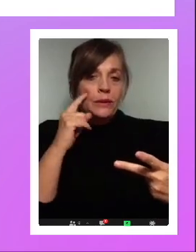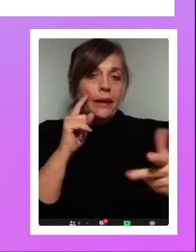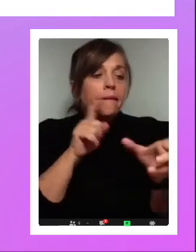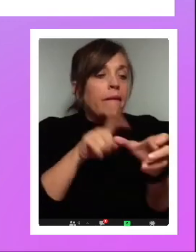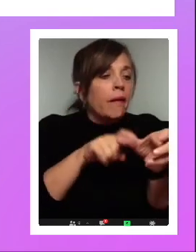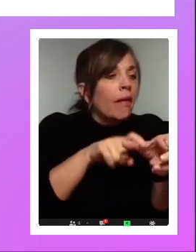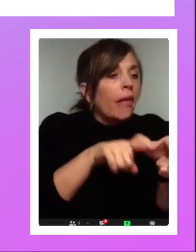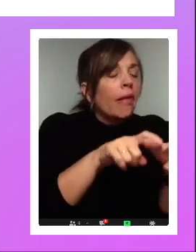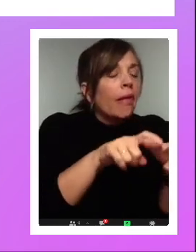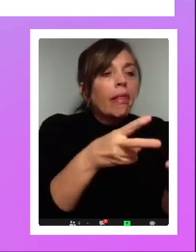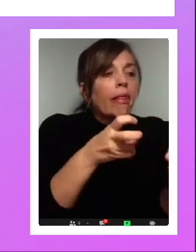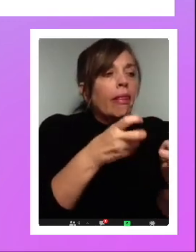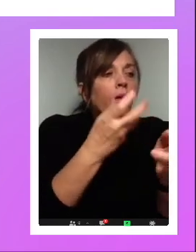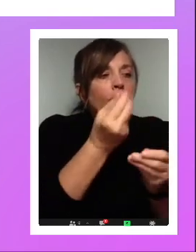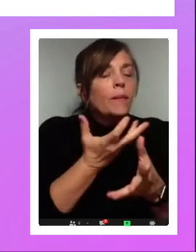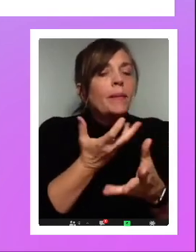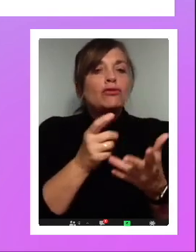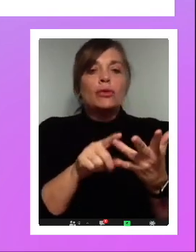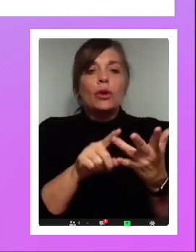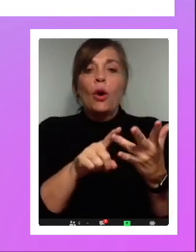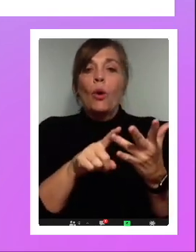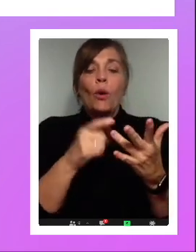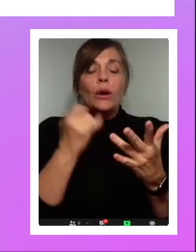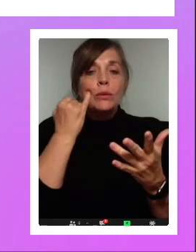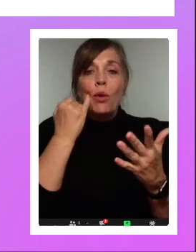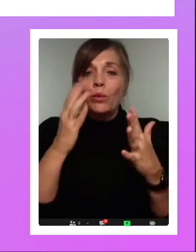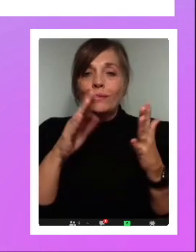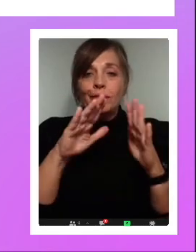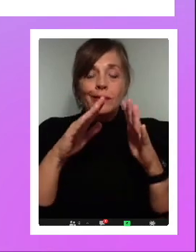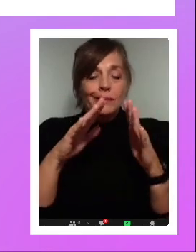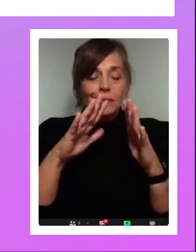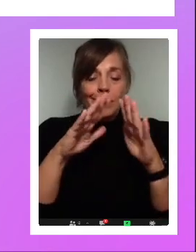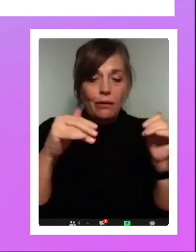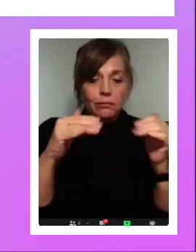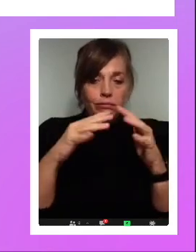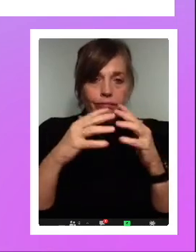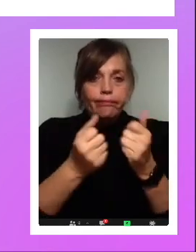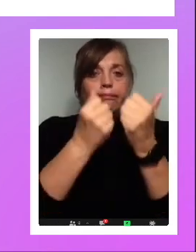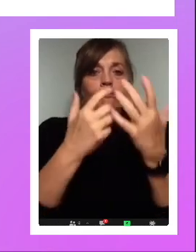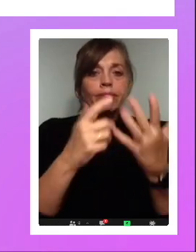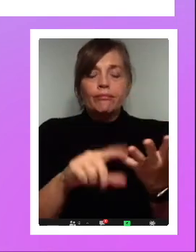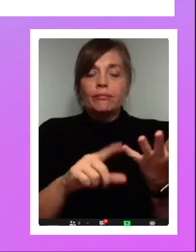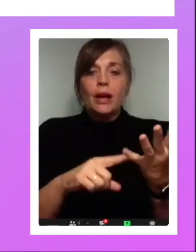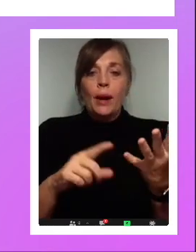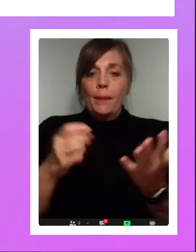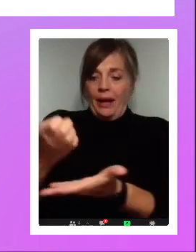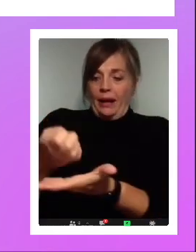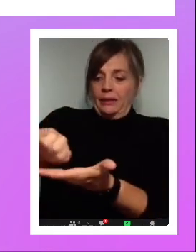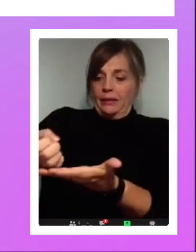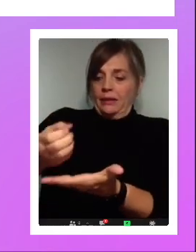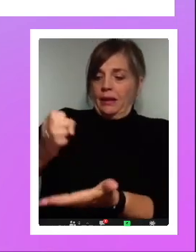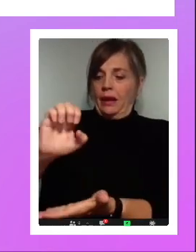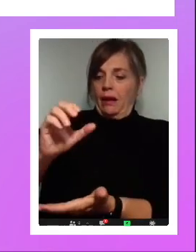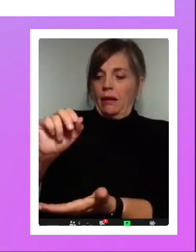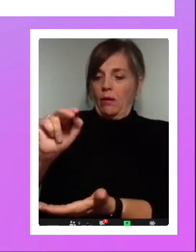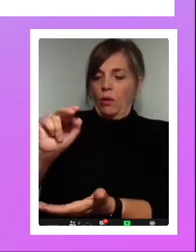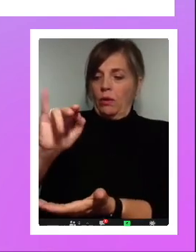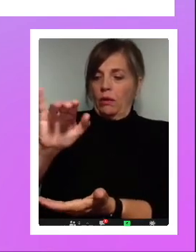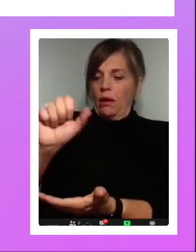with this because the economics are not matched up with the notion of let's again say ethical programming